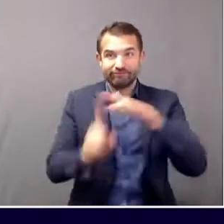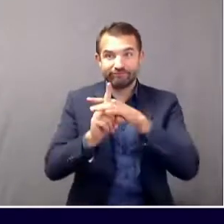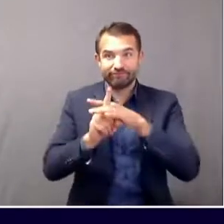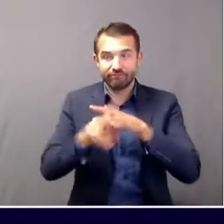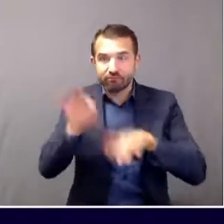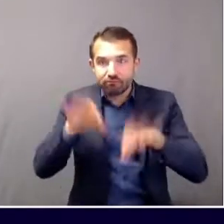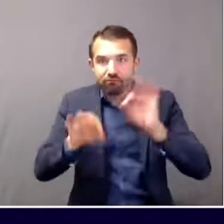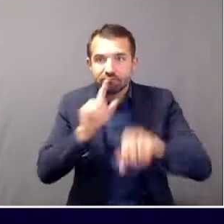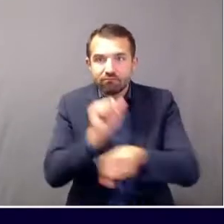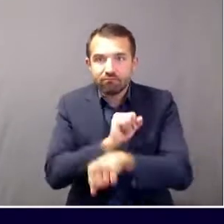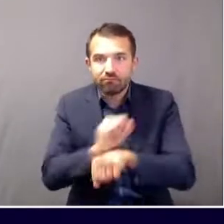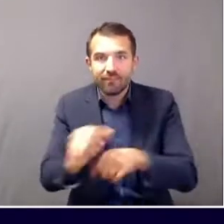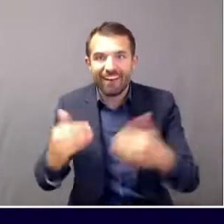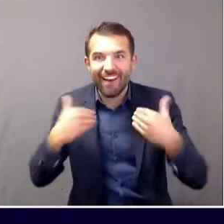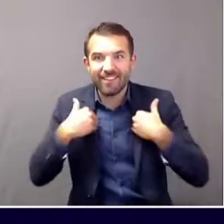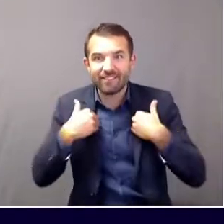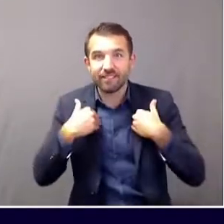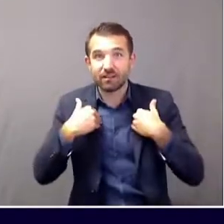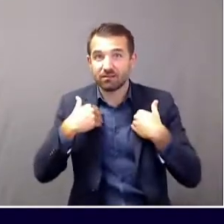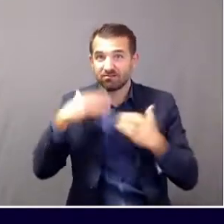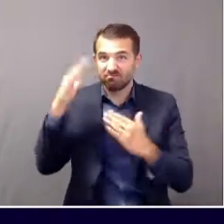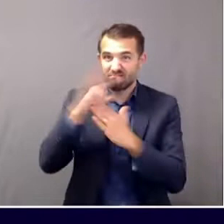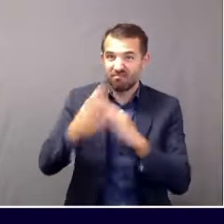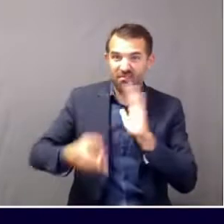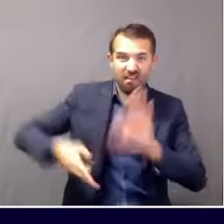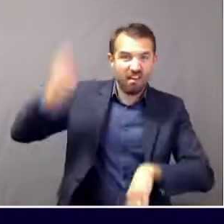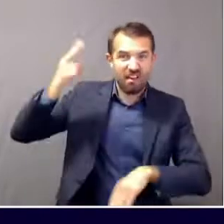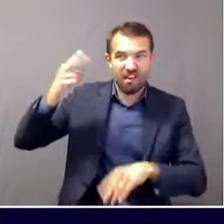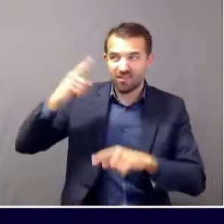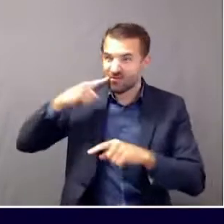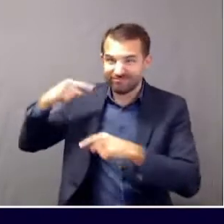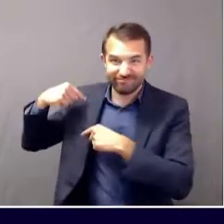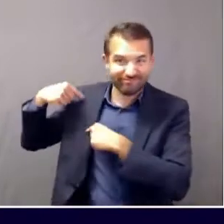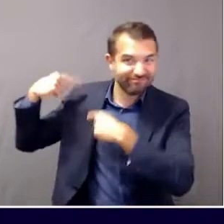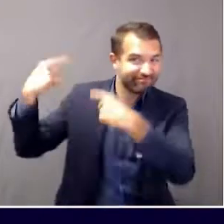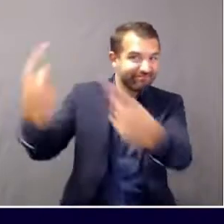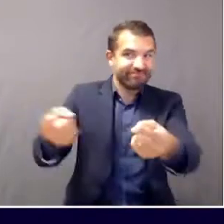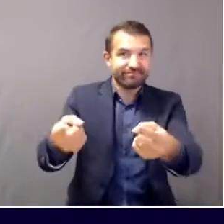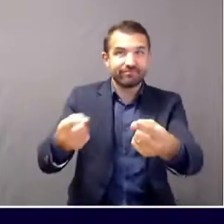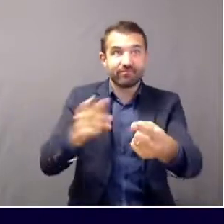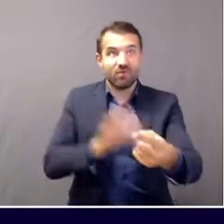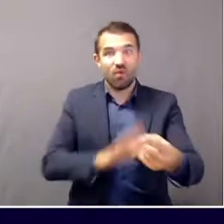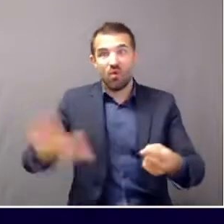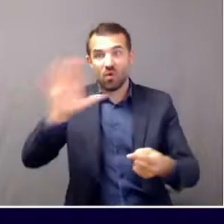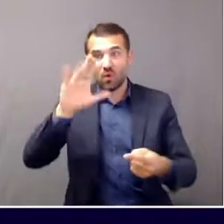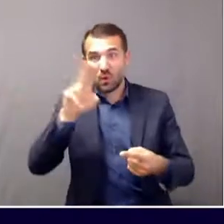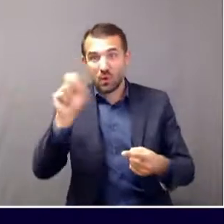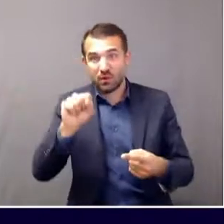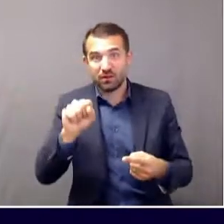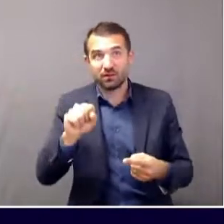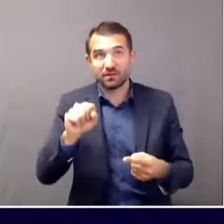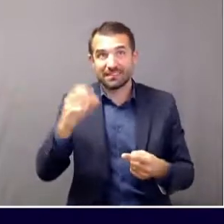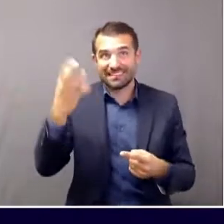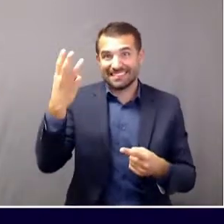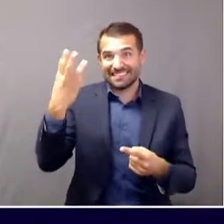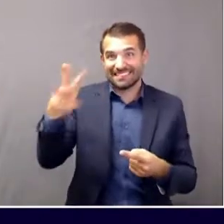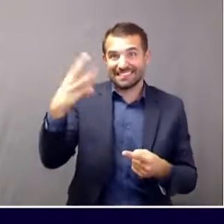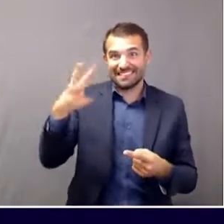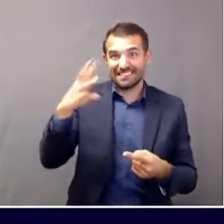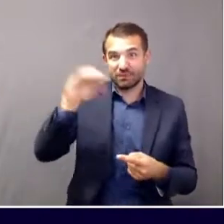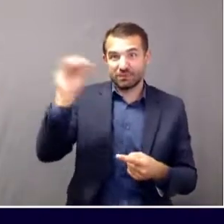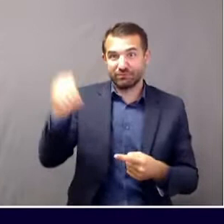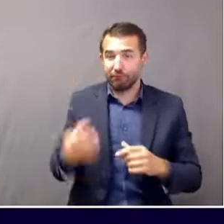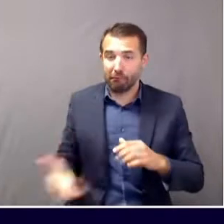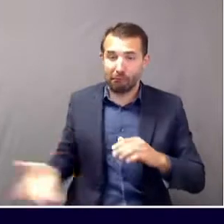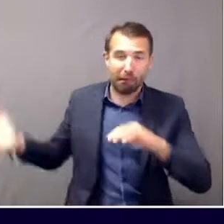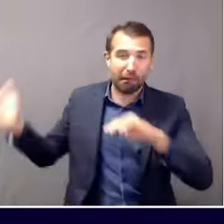week across the country